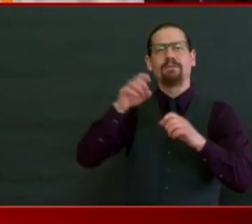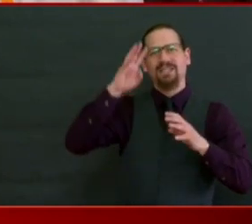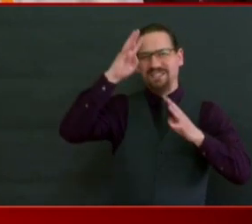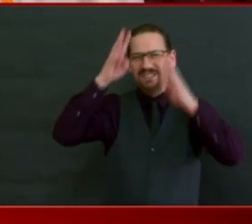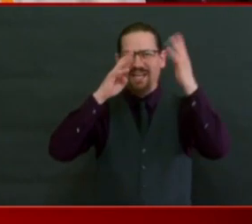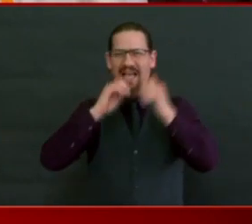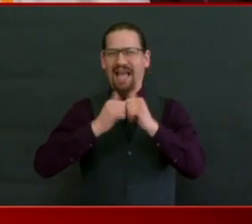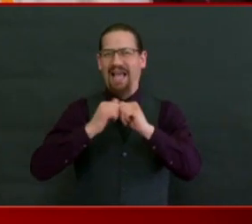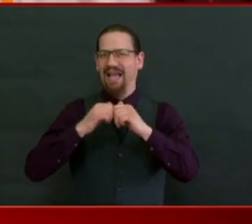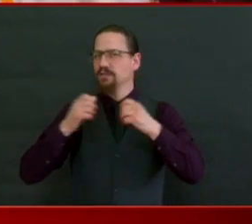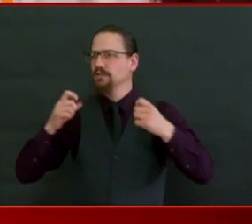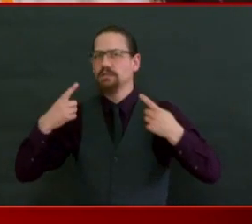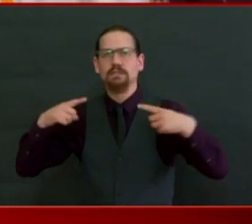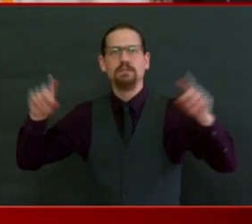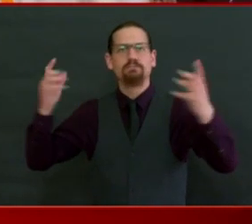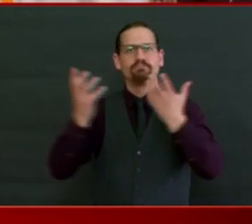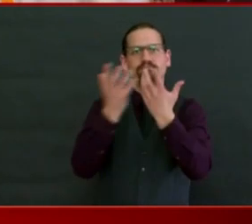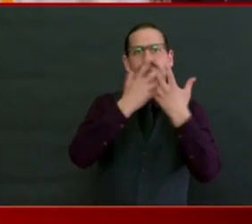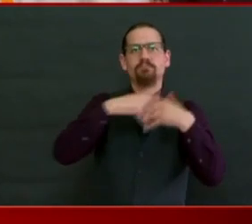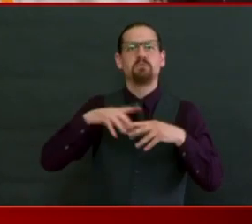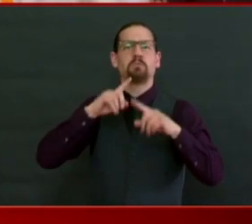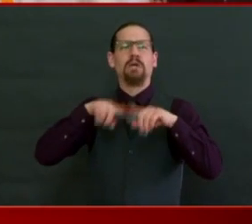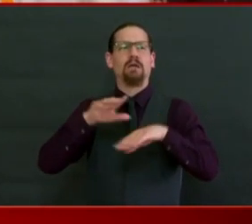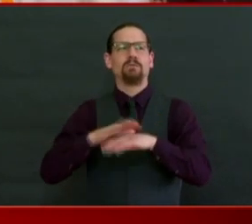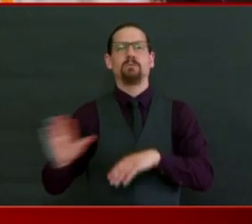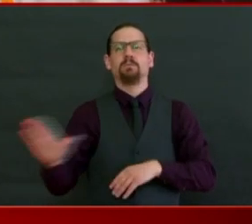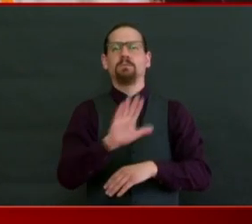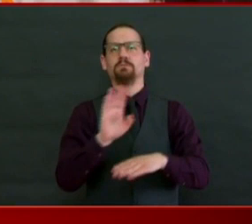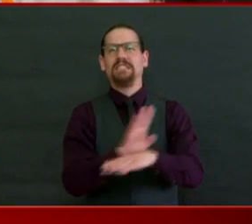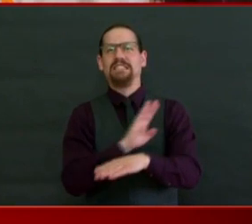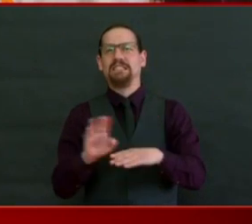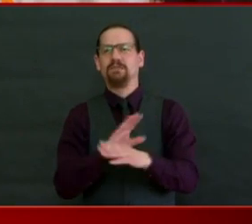NUMBER OF WORKERS AS POSSIBLE.